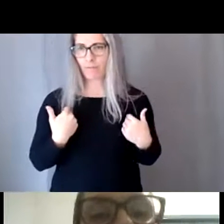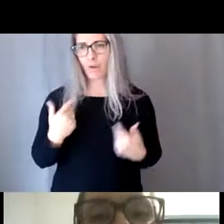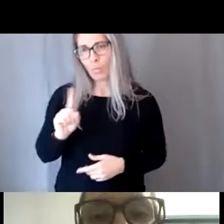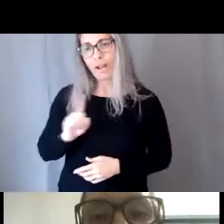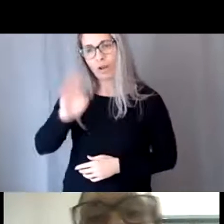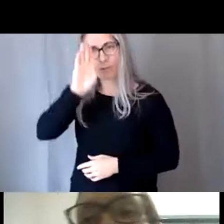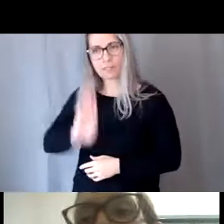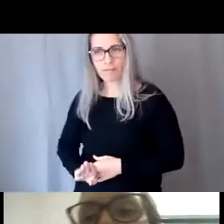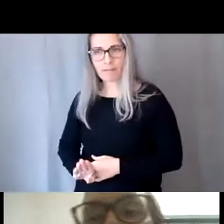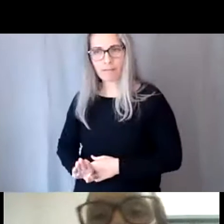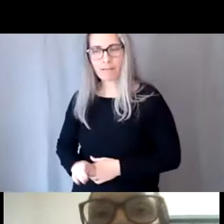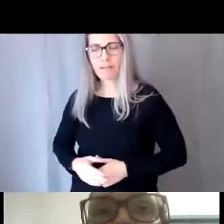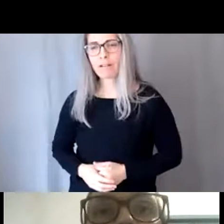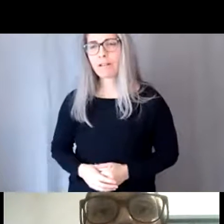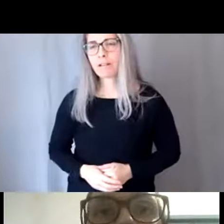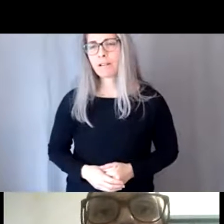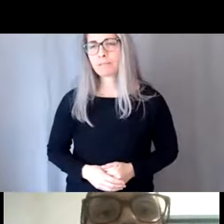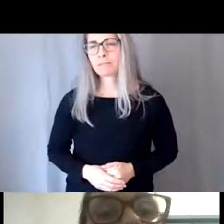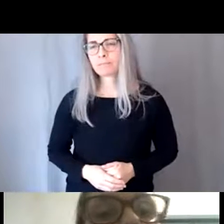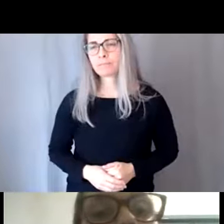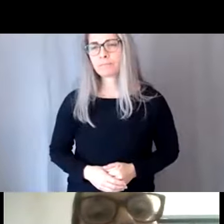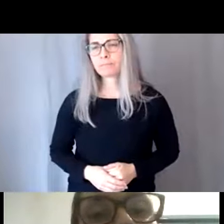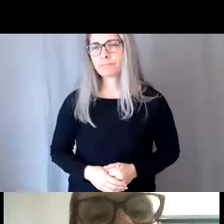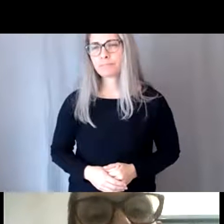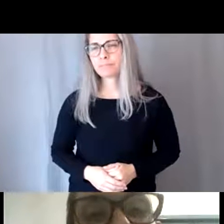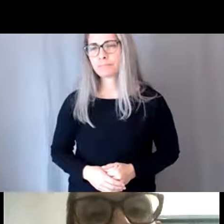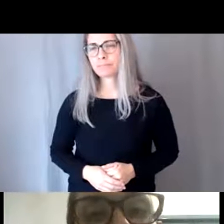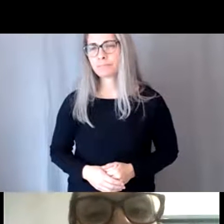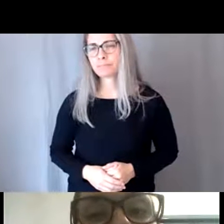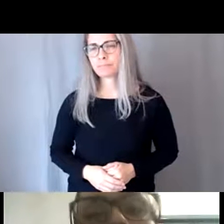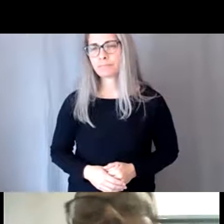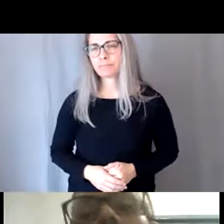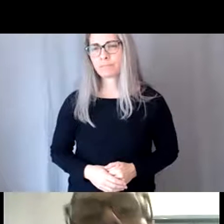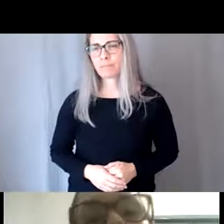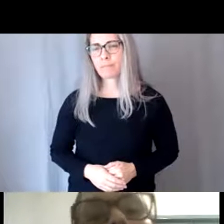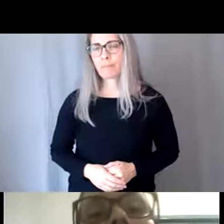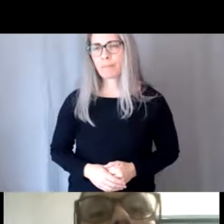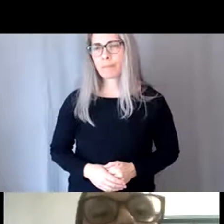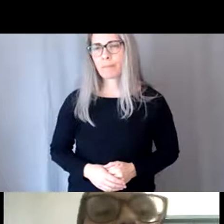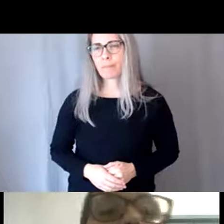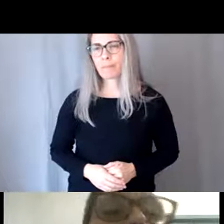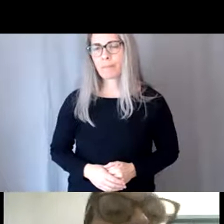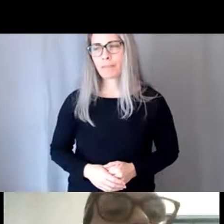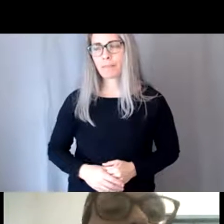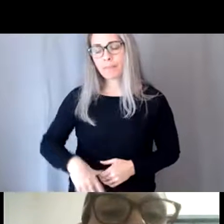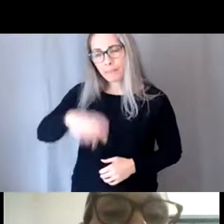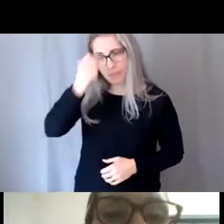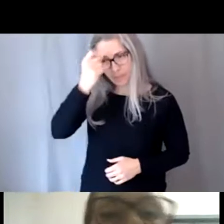at the same in the same side of the clinical rehabilitation practices